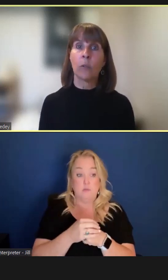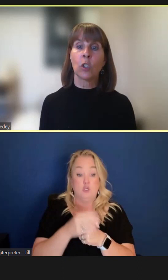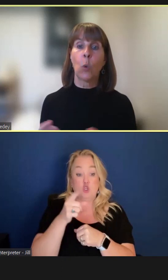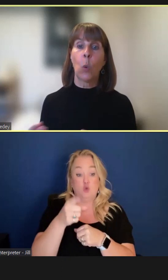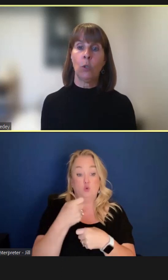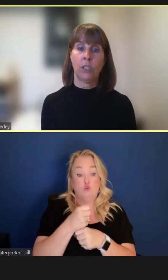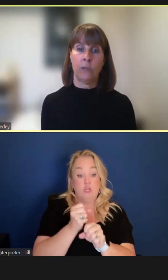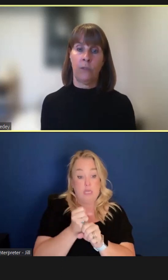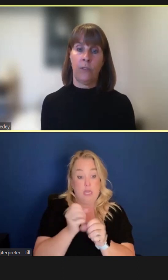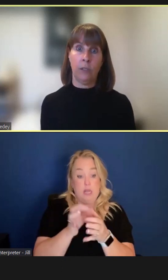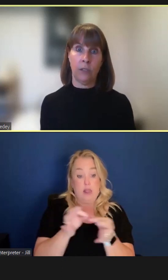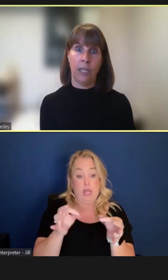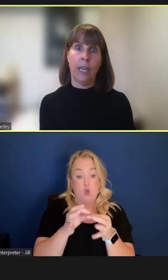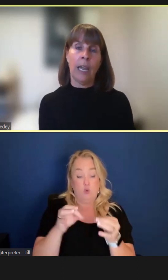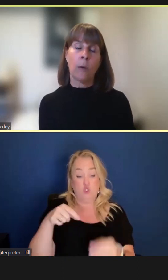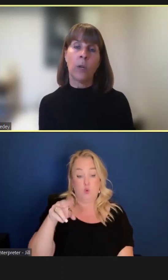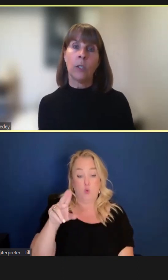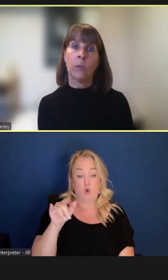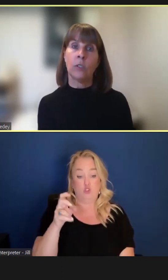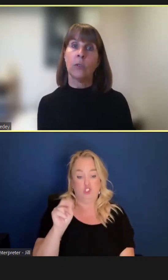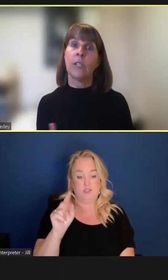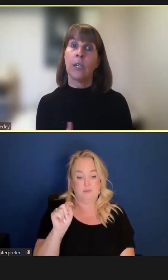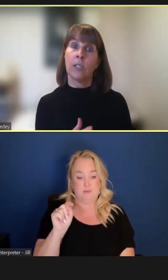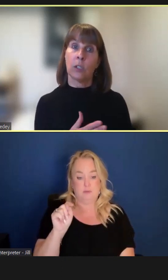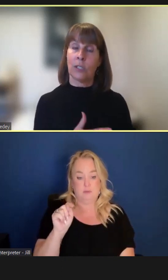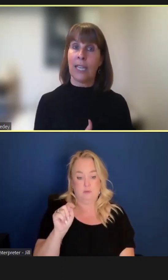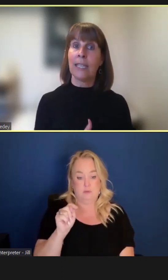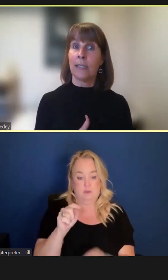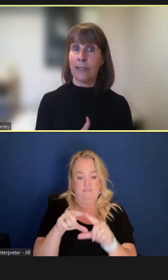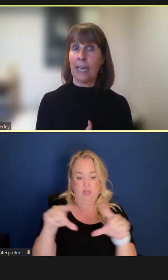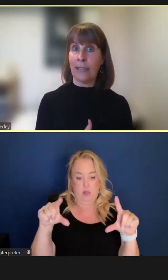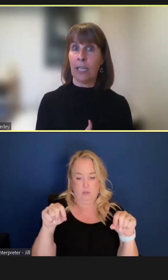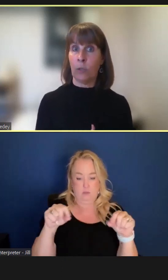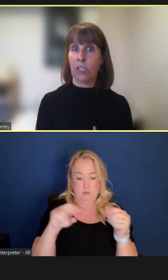quotient field and what you would do there is you take the that language age